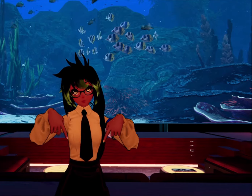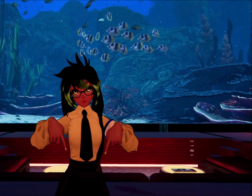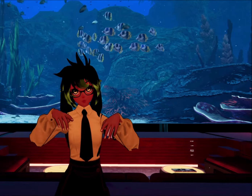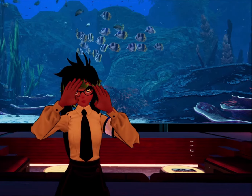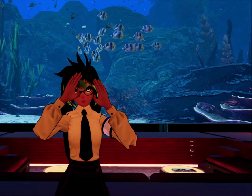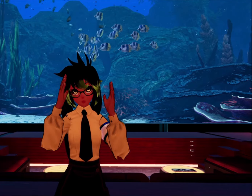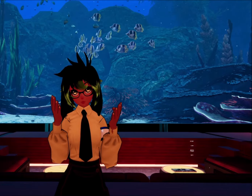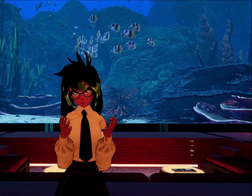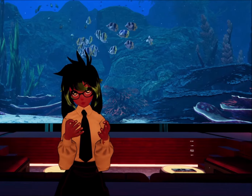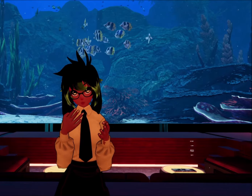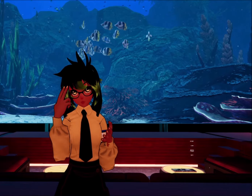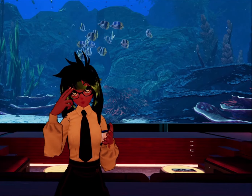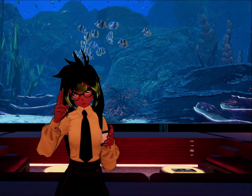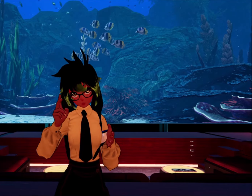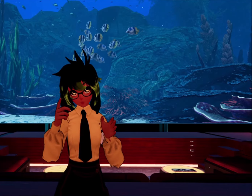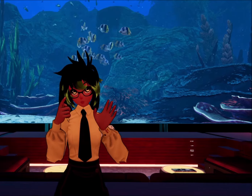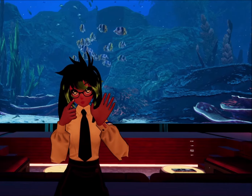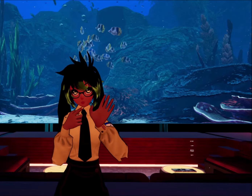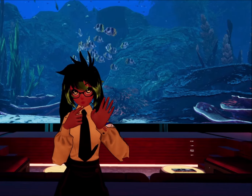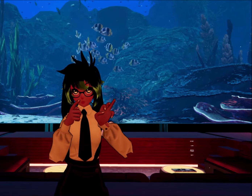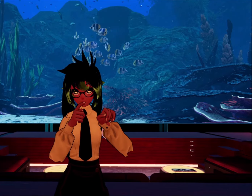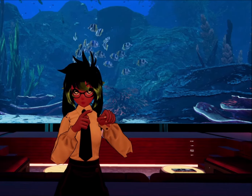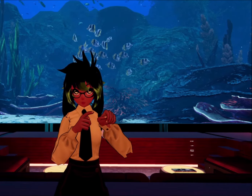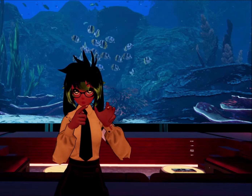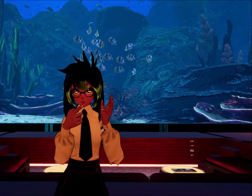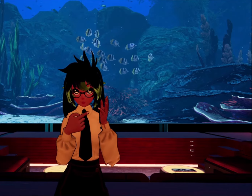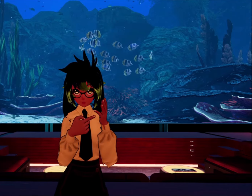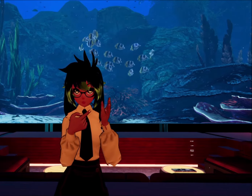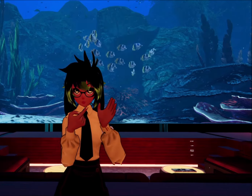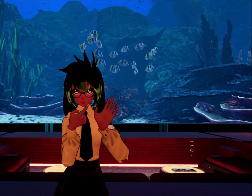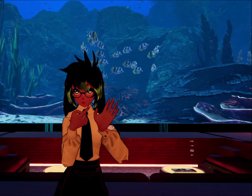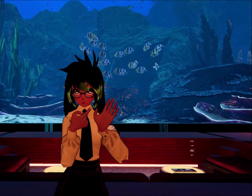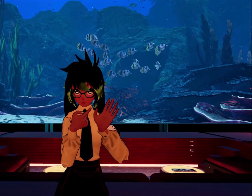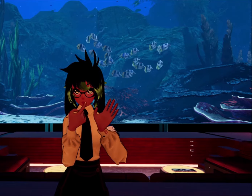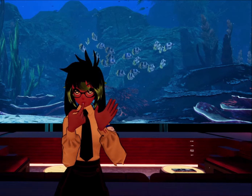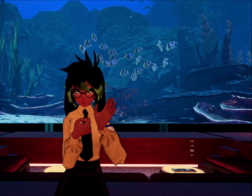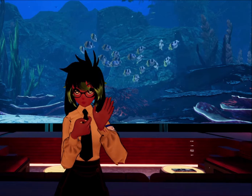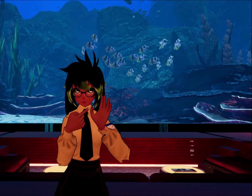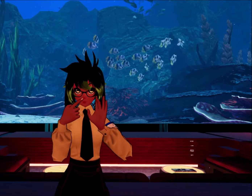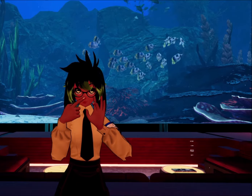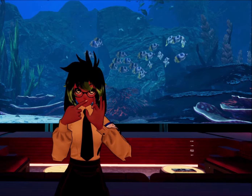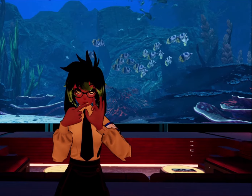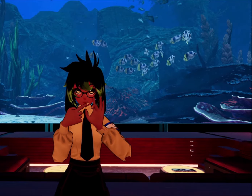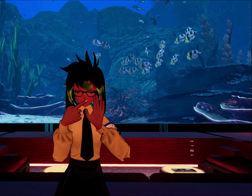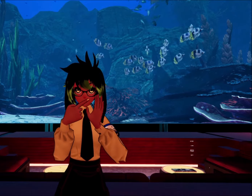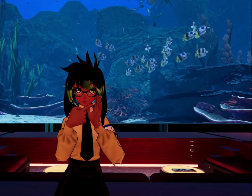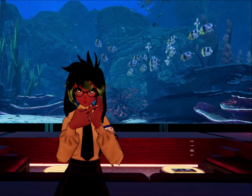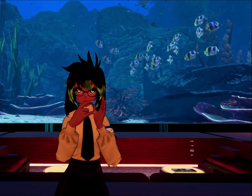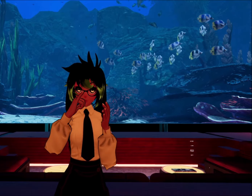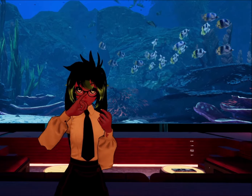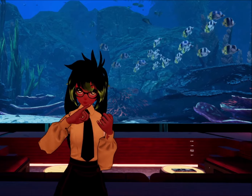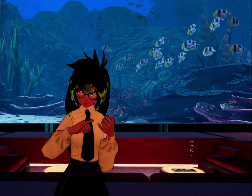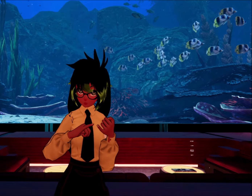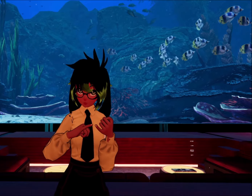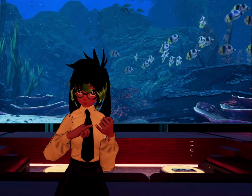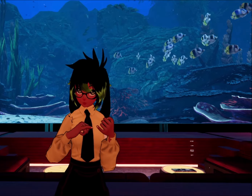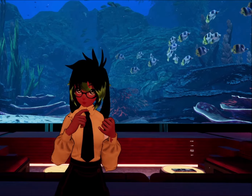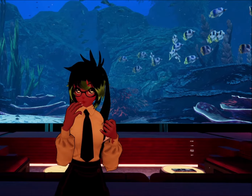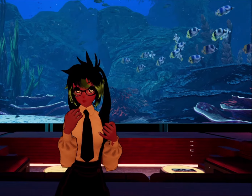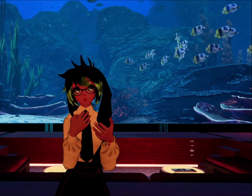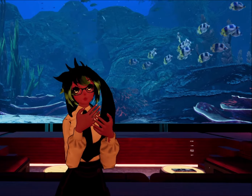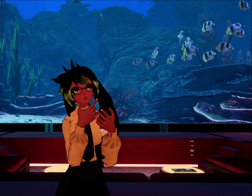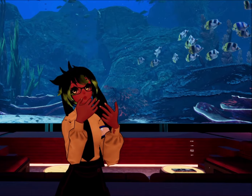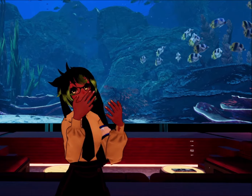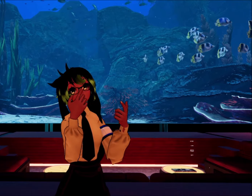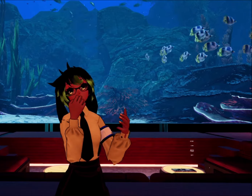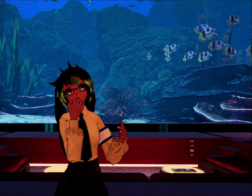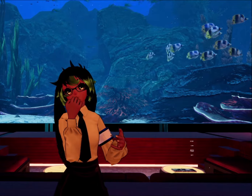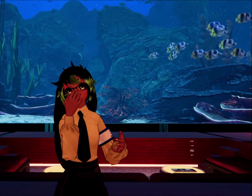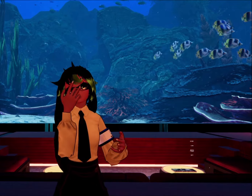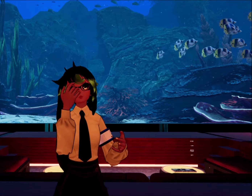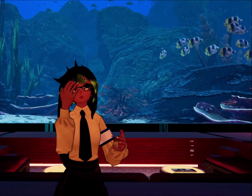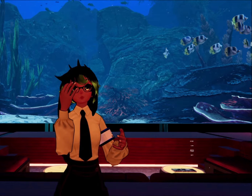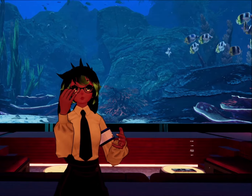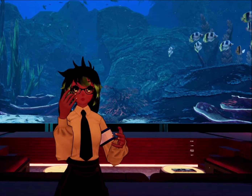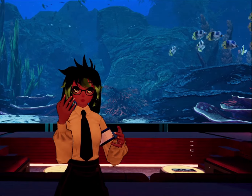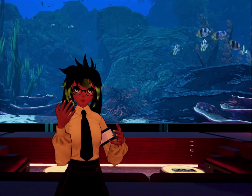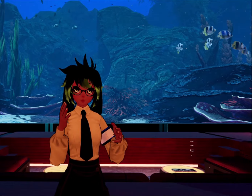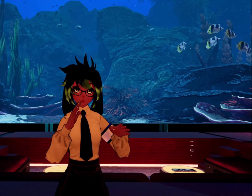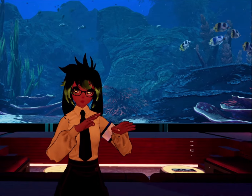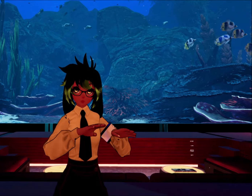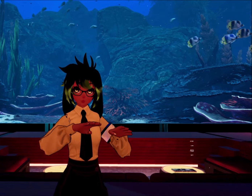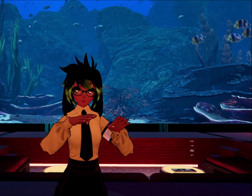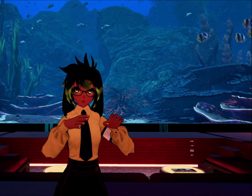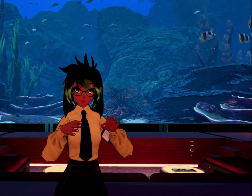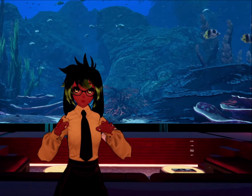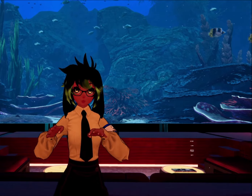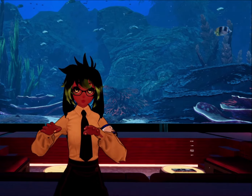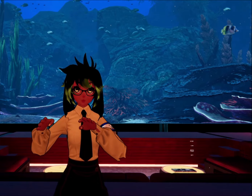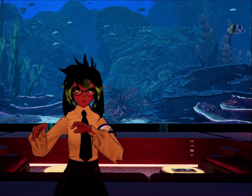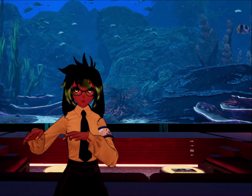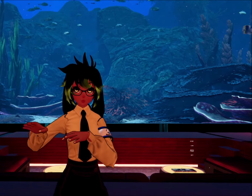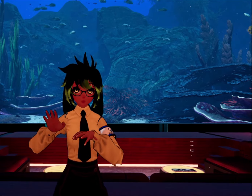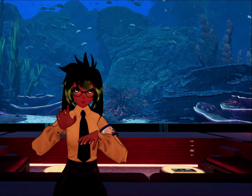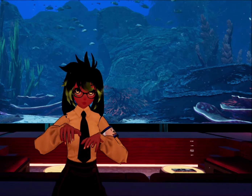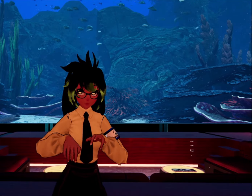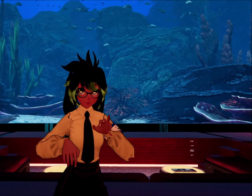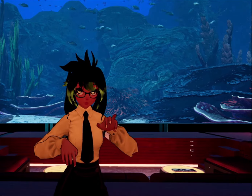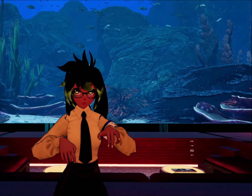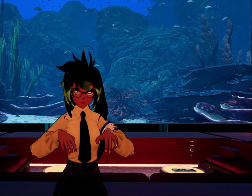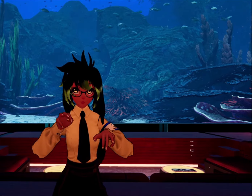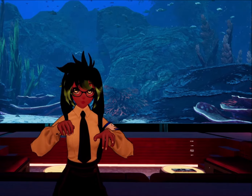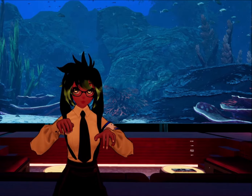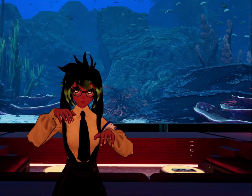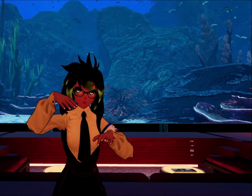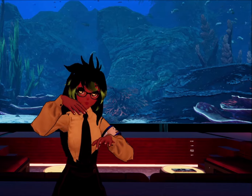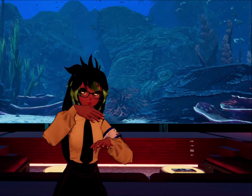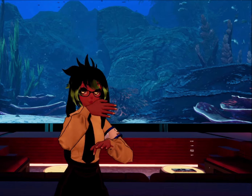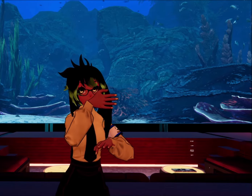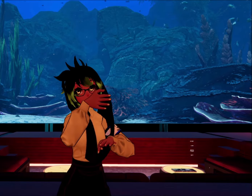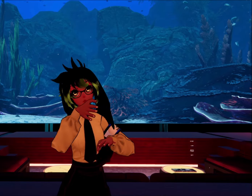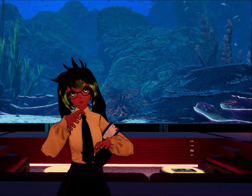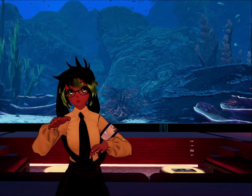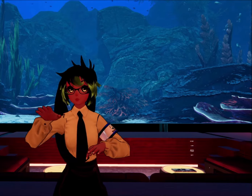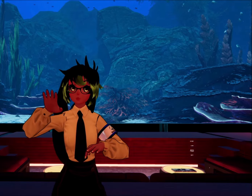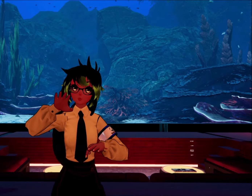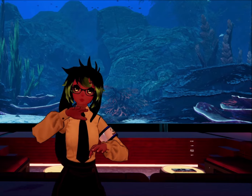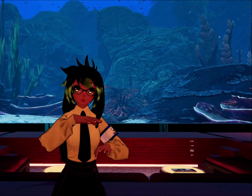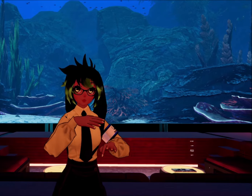This world called "Aquarius" has many beautiful sea animals that swim swiftly